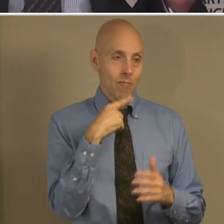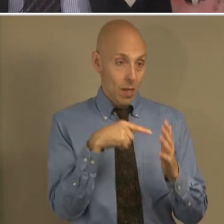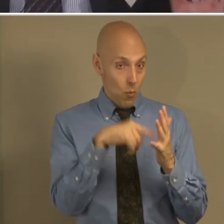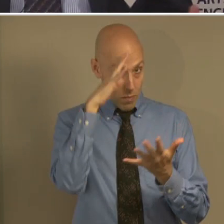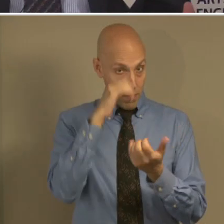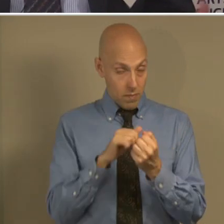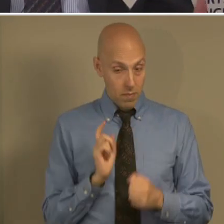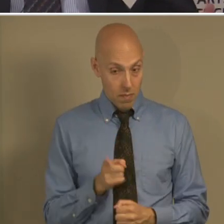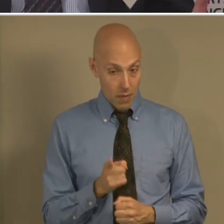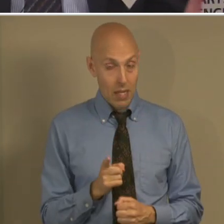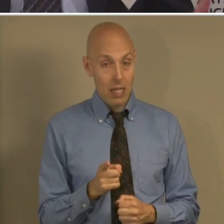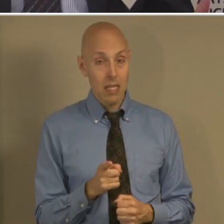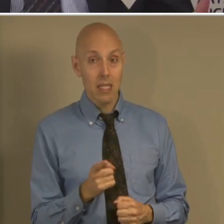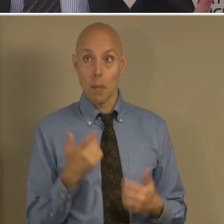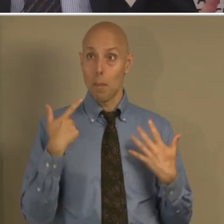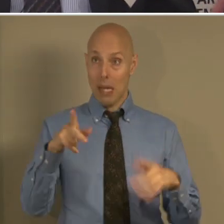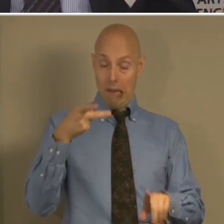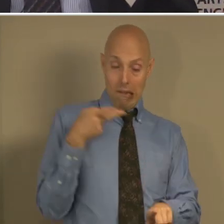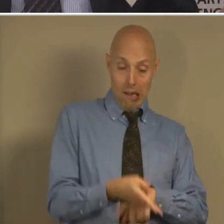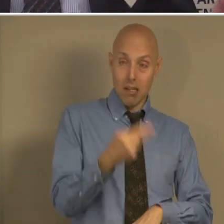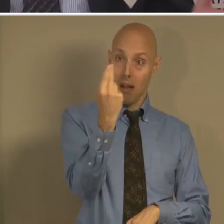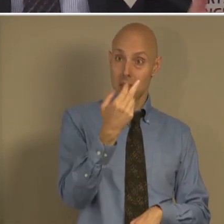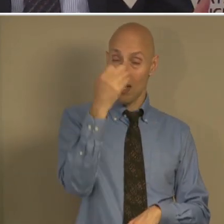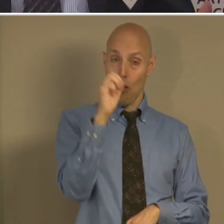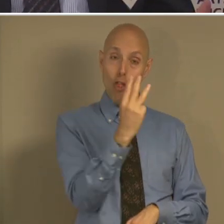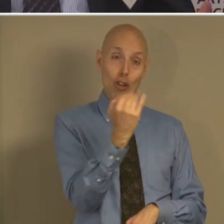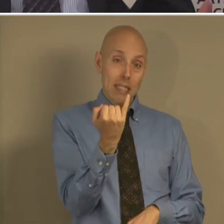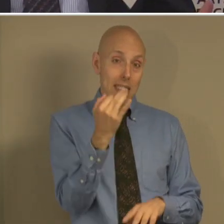We have suffered a 36% cut over the last few years.